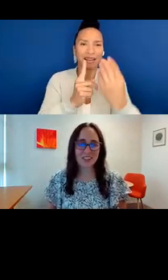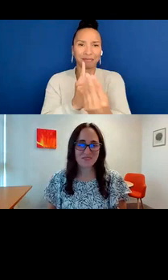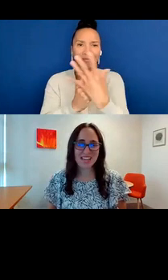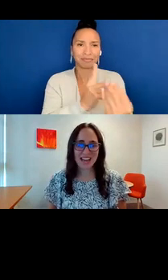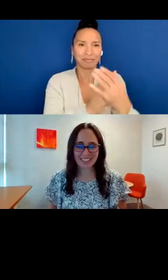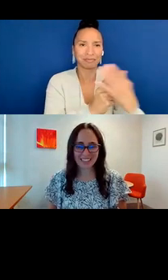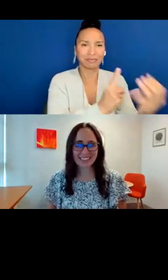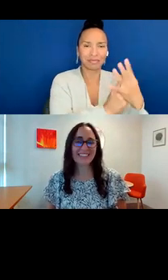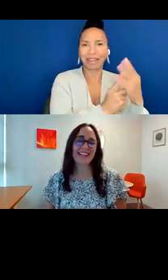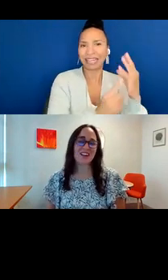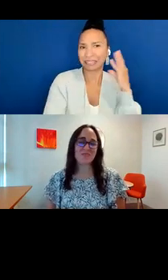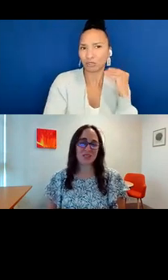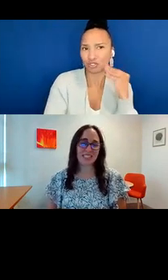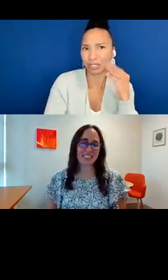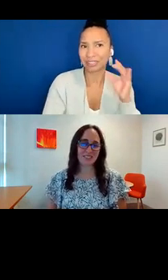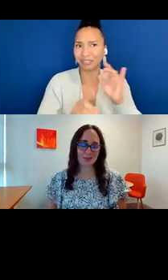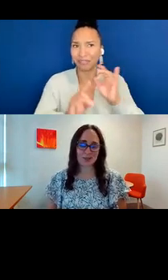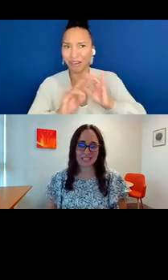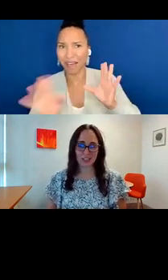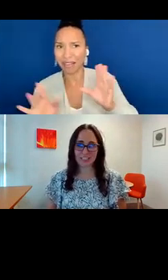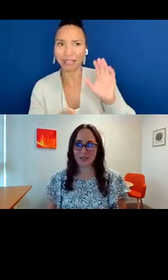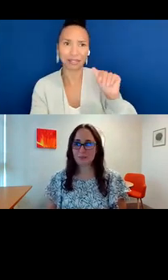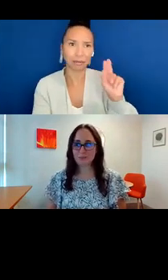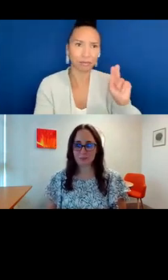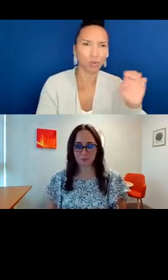The total can be higher under each victimization case.